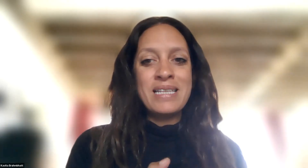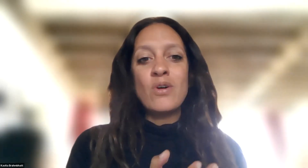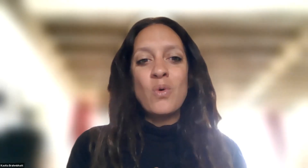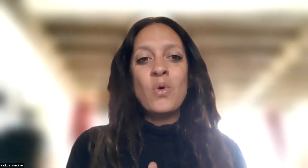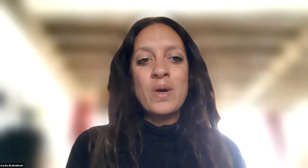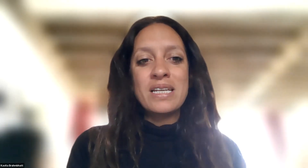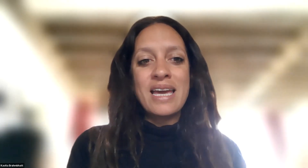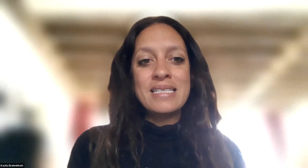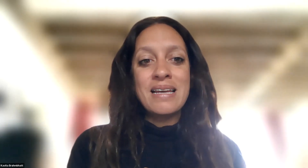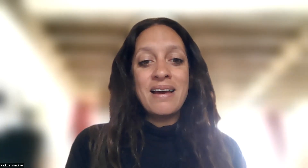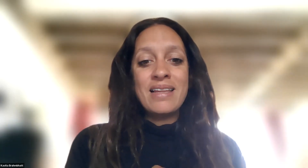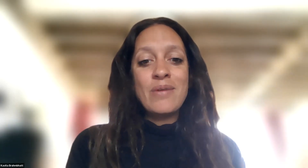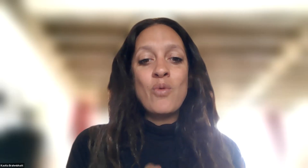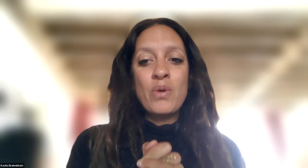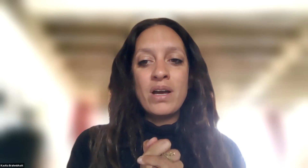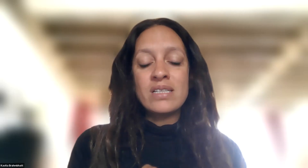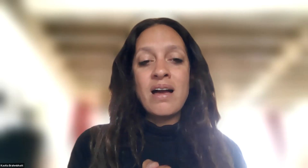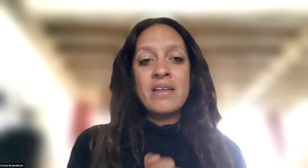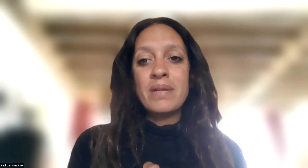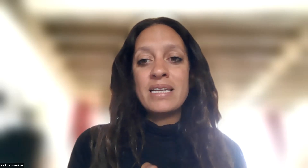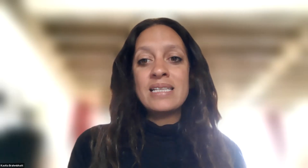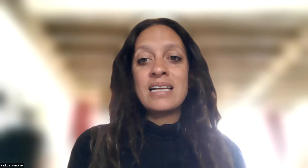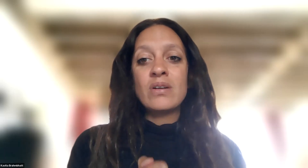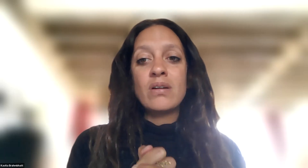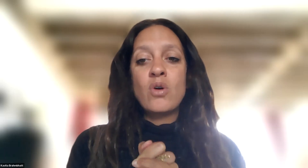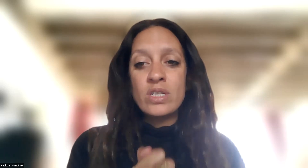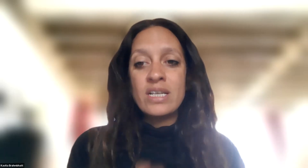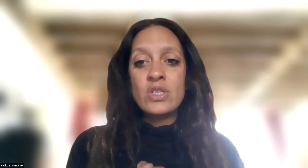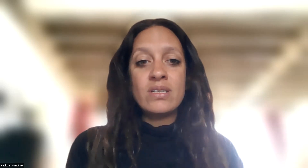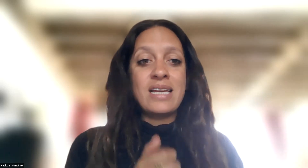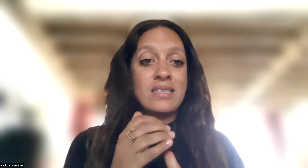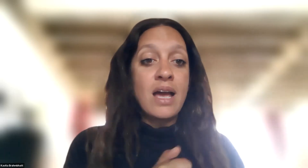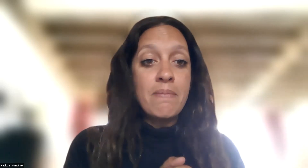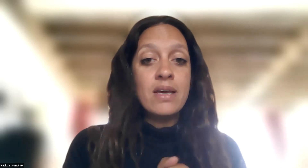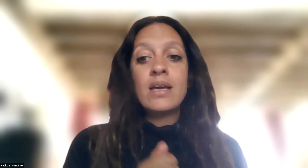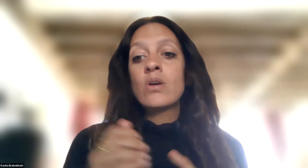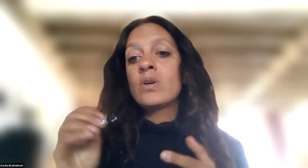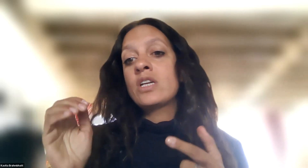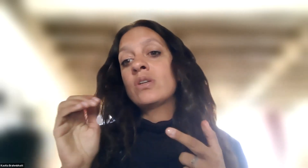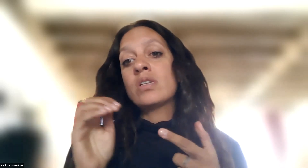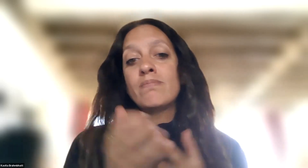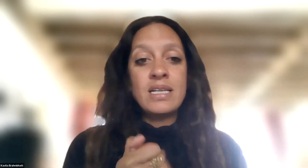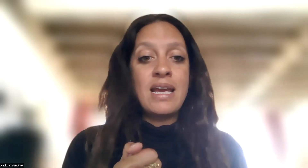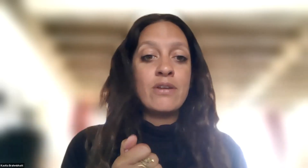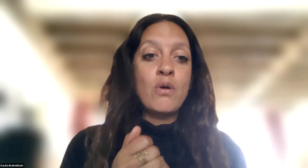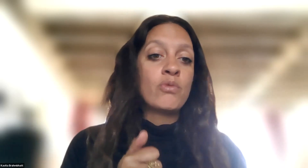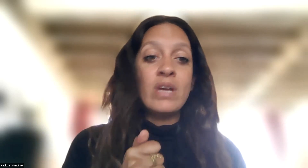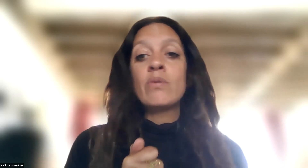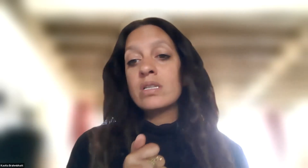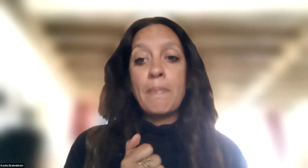the colleagues from UNICEF are saying that we work in some countries, in disability inclusion Working Groups and it is not always a case. I